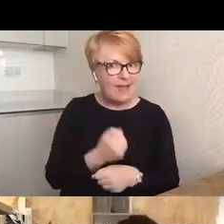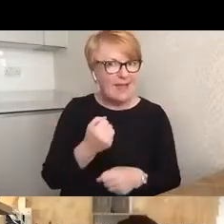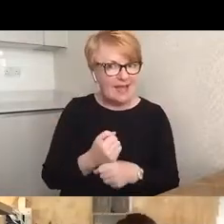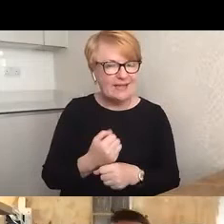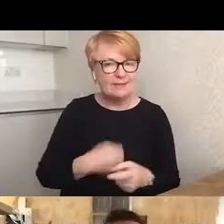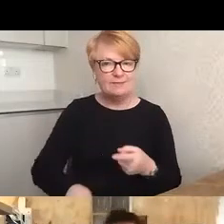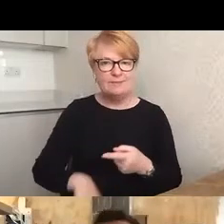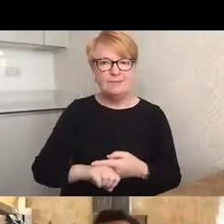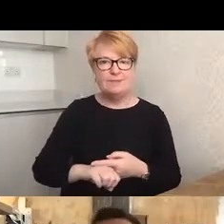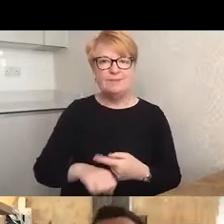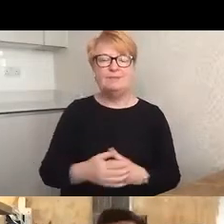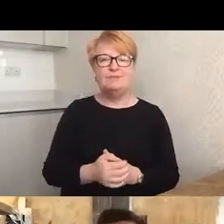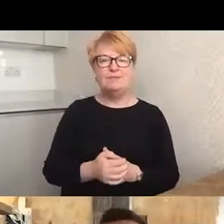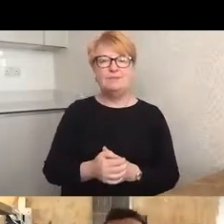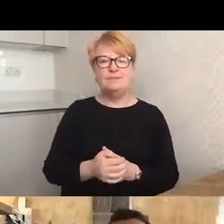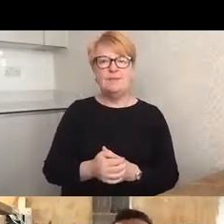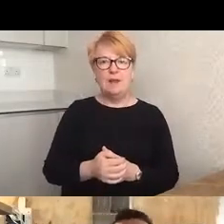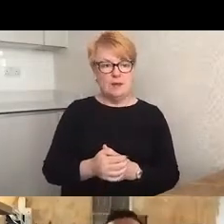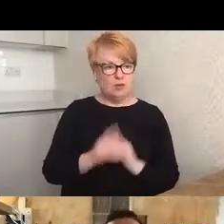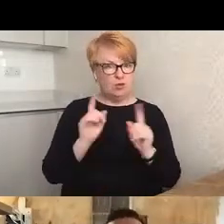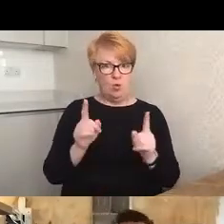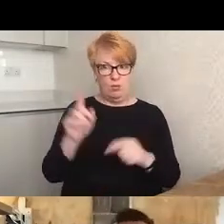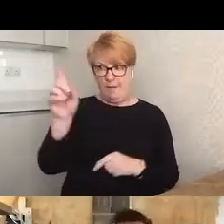So, people are giving her their damp and what she's doing is giving them